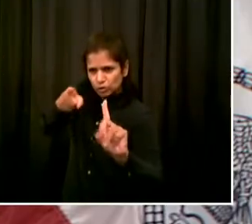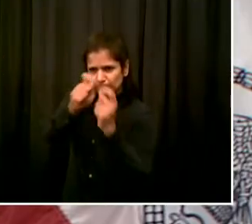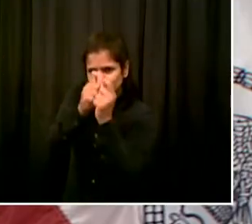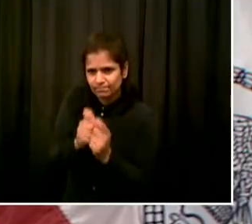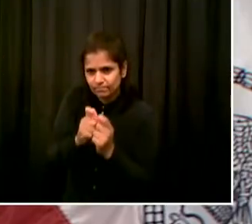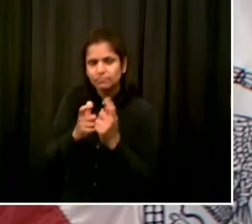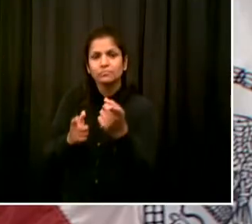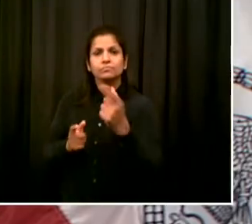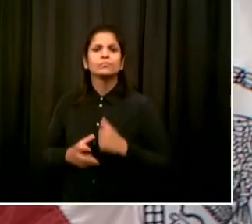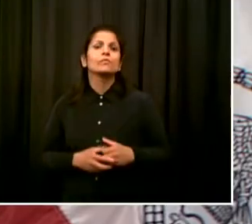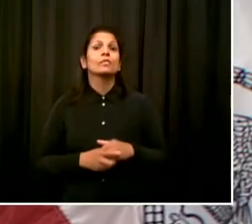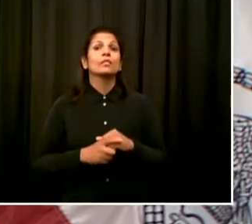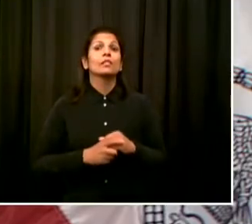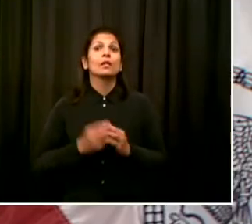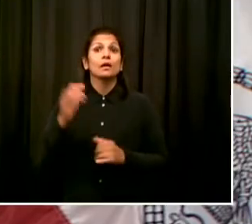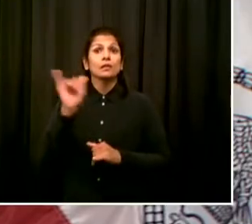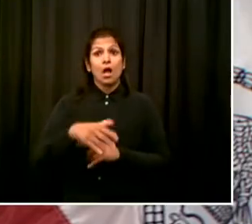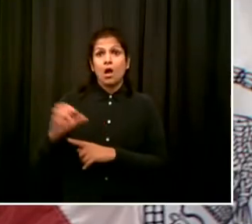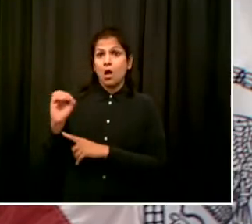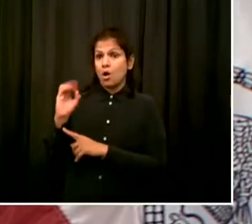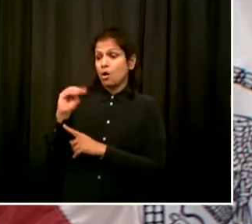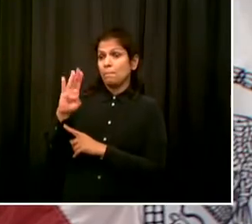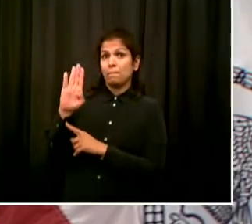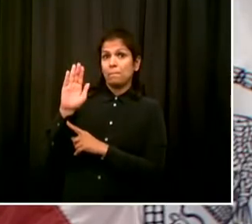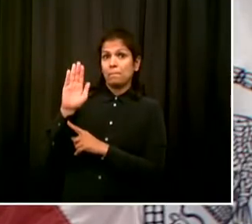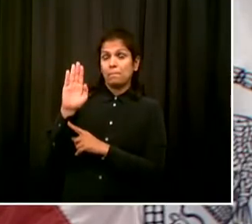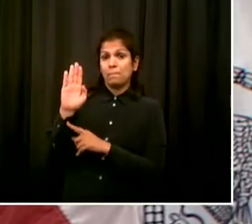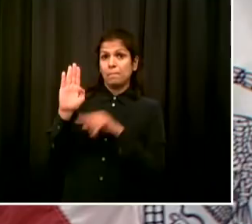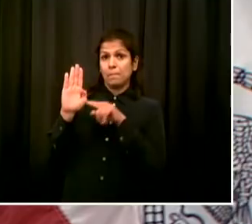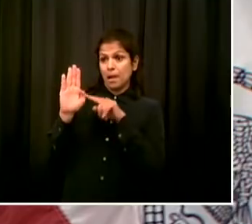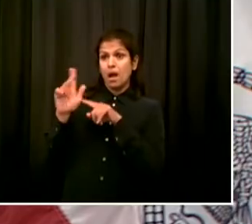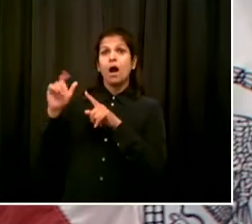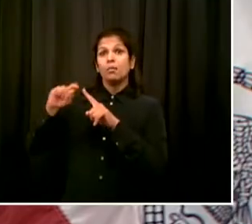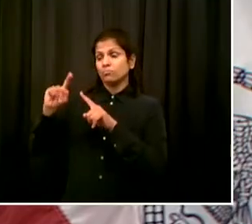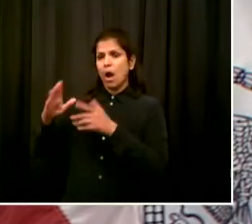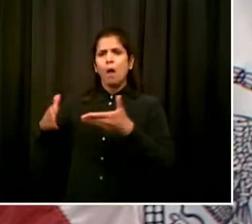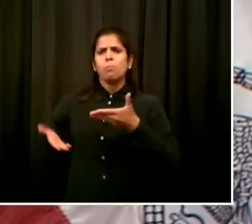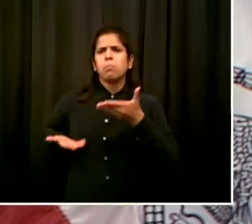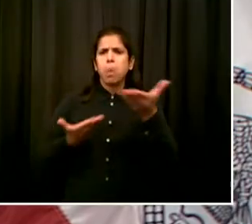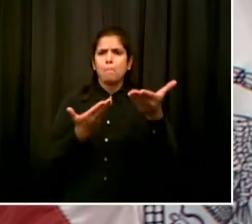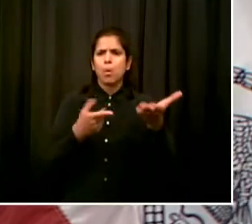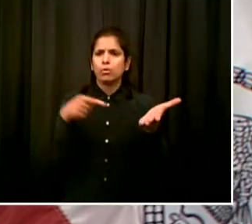QUESTION. I KNOW IN YOUR ROPPOSAL AND GOING ON THE